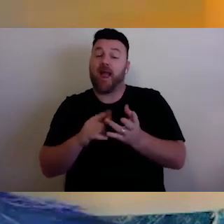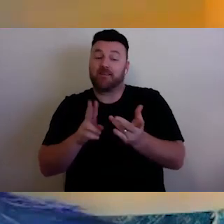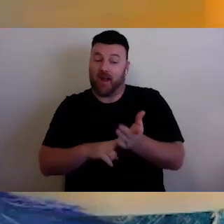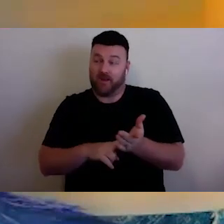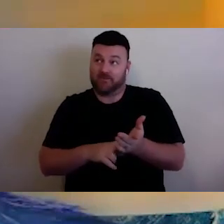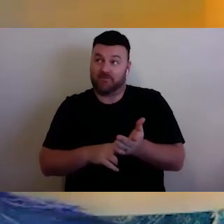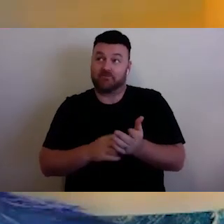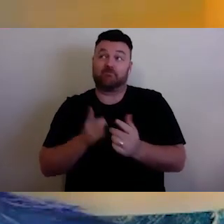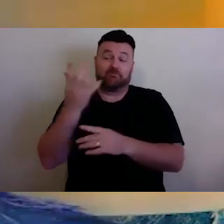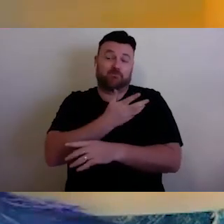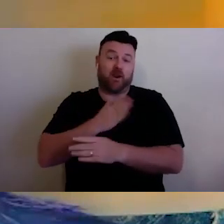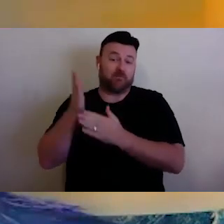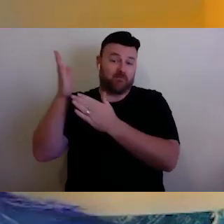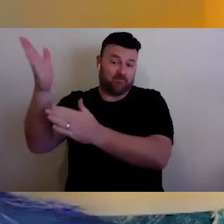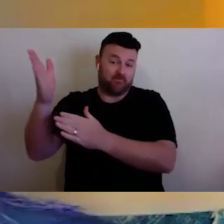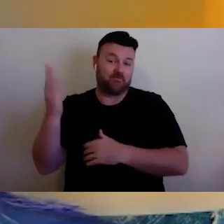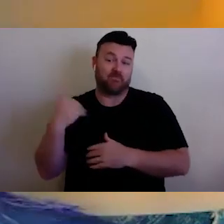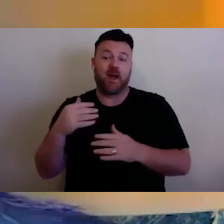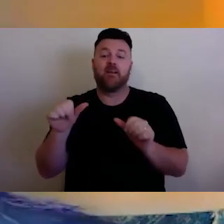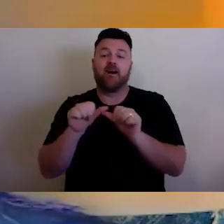wonderful, the late Auntie Dawn Colless.